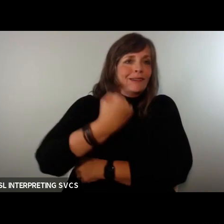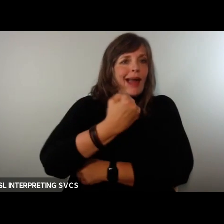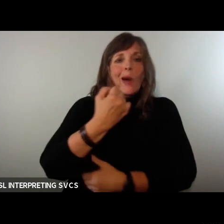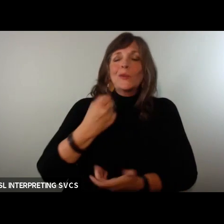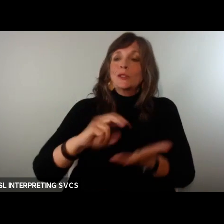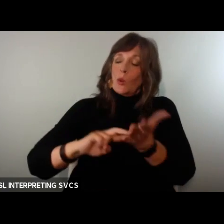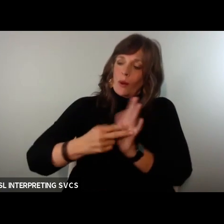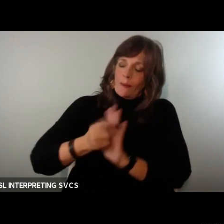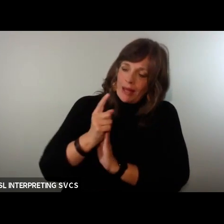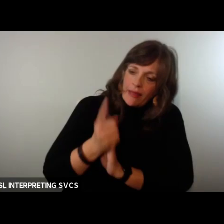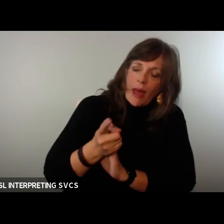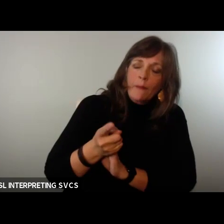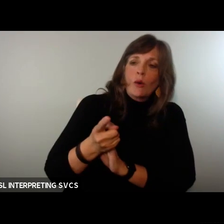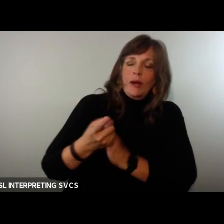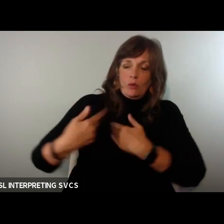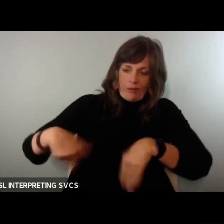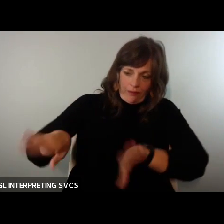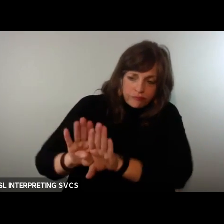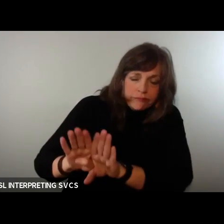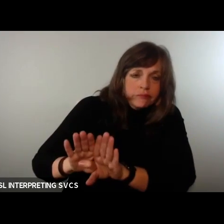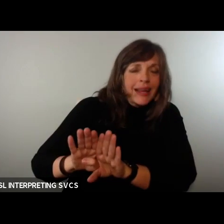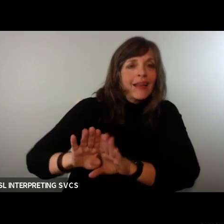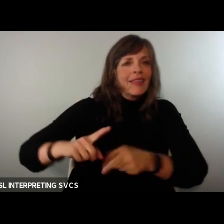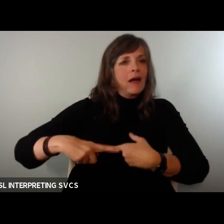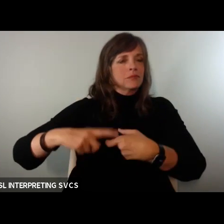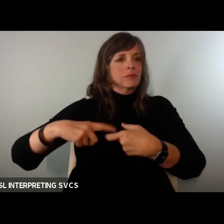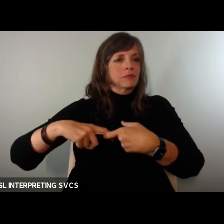it will stop the contract from being something that needs to be performed.